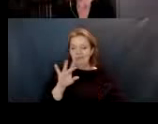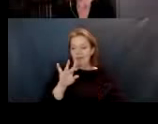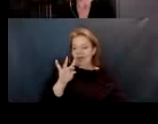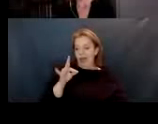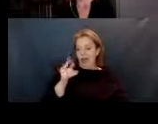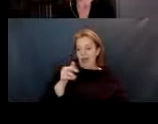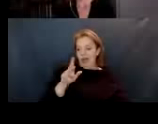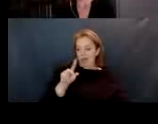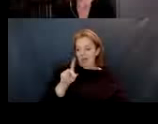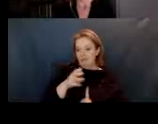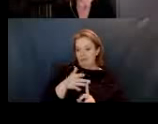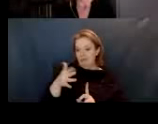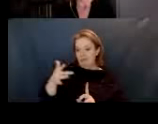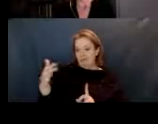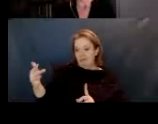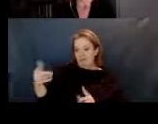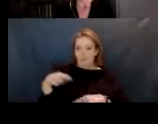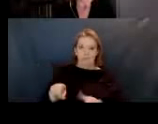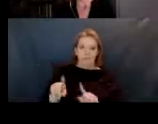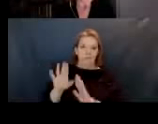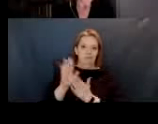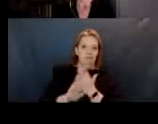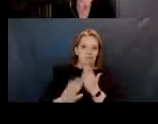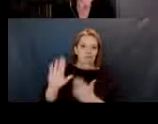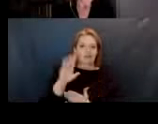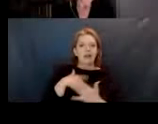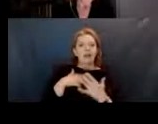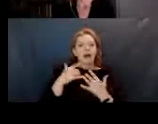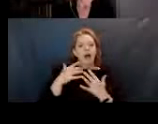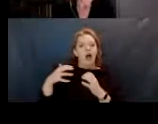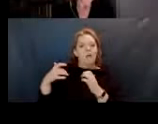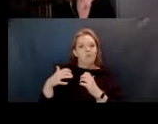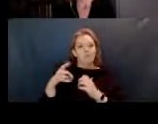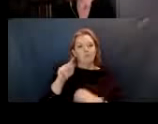of undergrad. I played tuba and sousaphone.